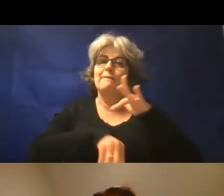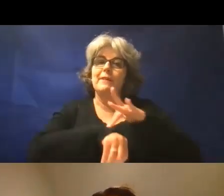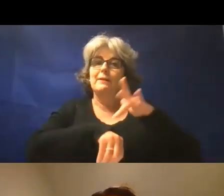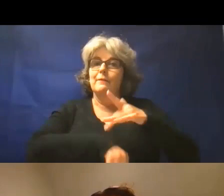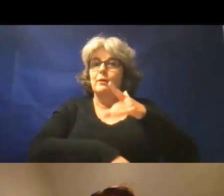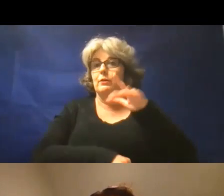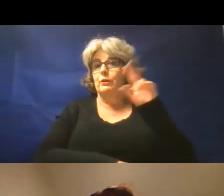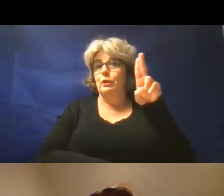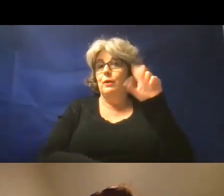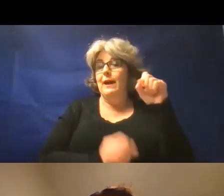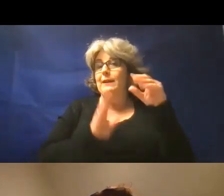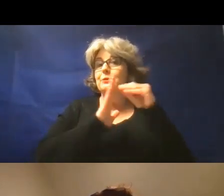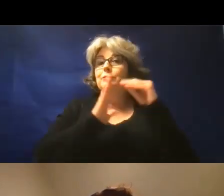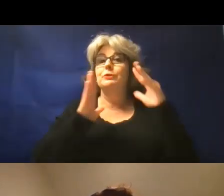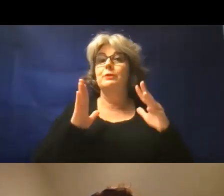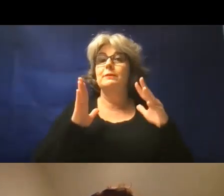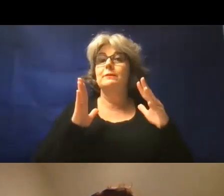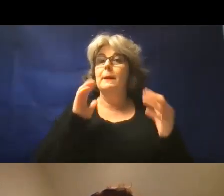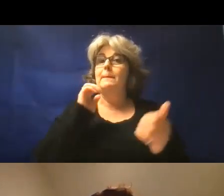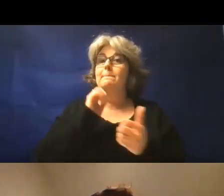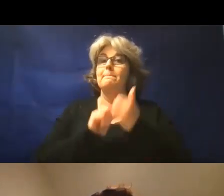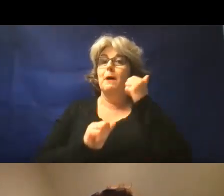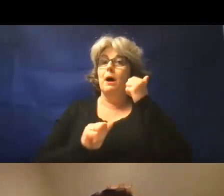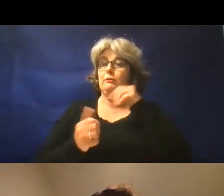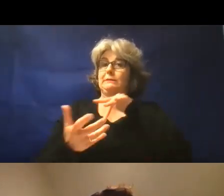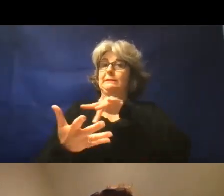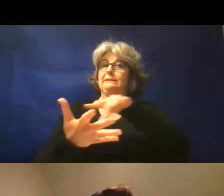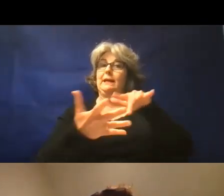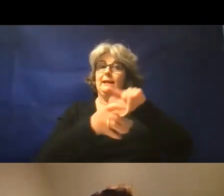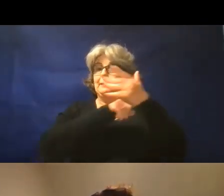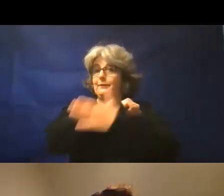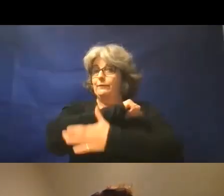we're hopeful that many of the most attractive study abroad destinations will soon be open and